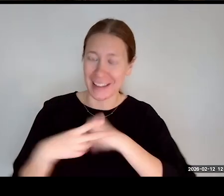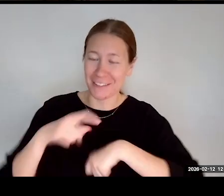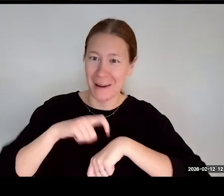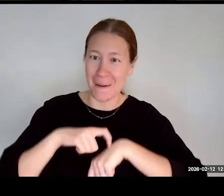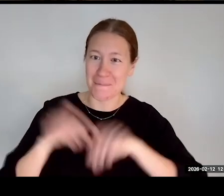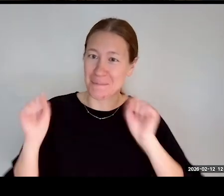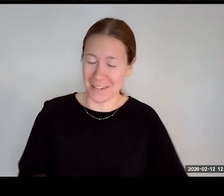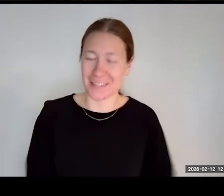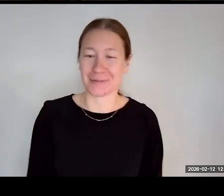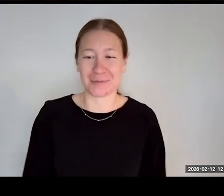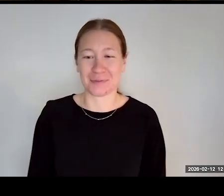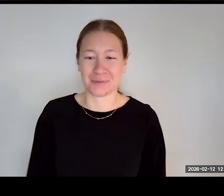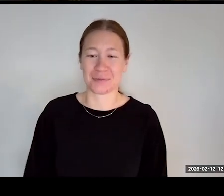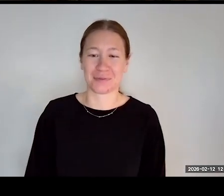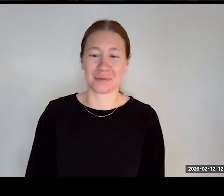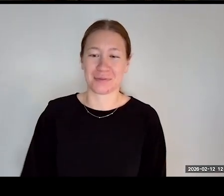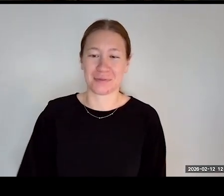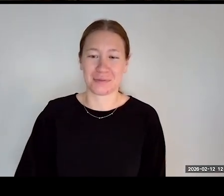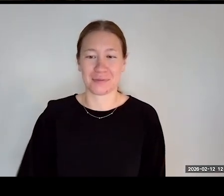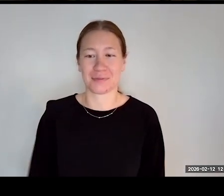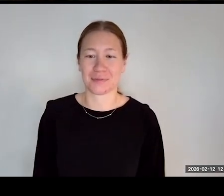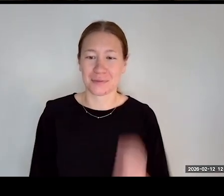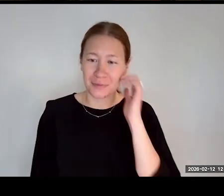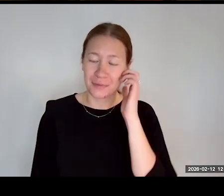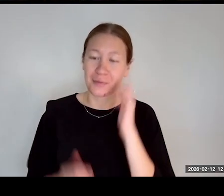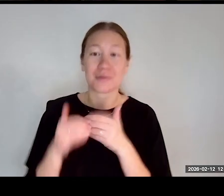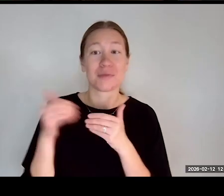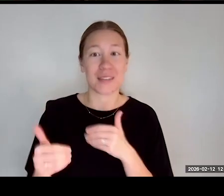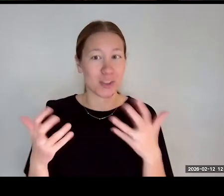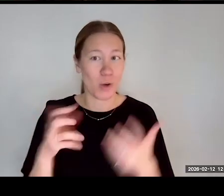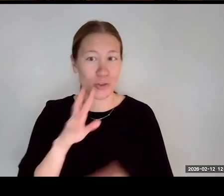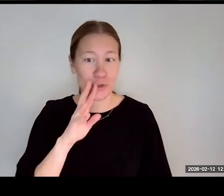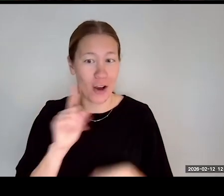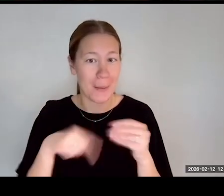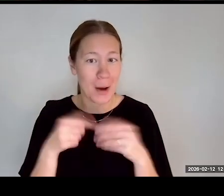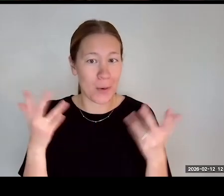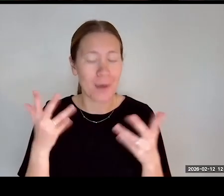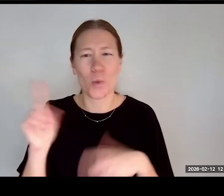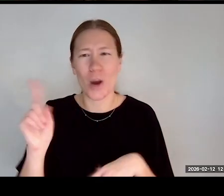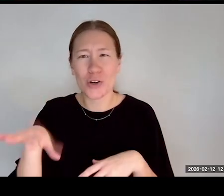The next thing that we wanna talk about is where to find additional heading levels. Because if you're in your styles pain right now,